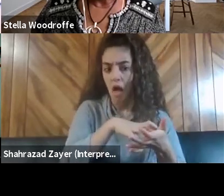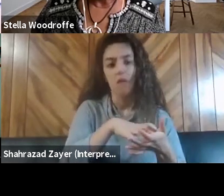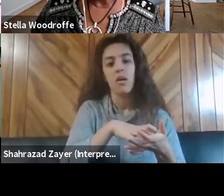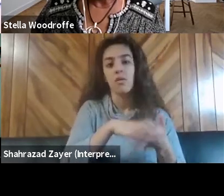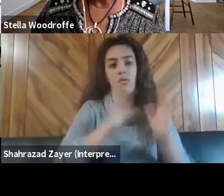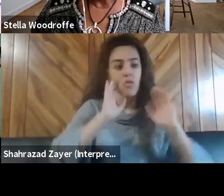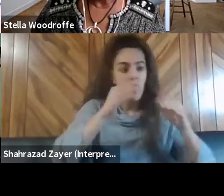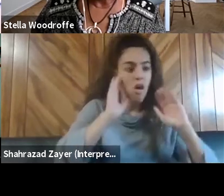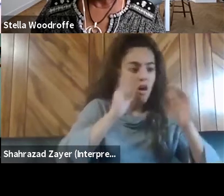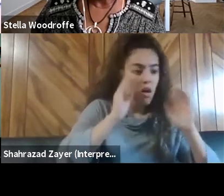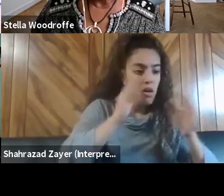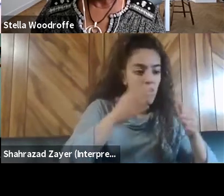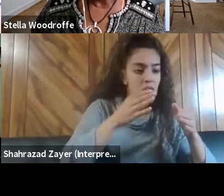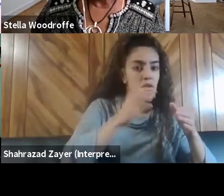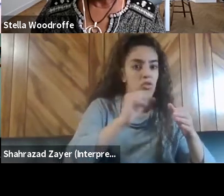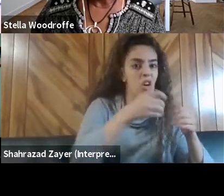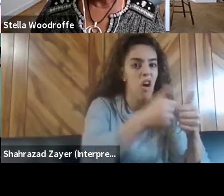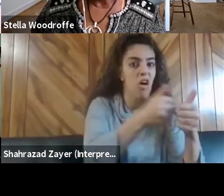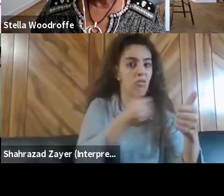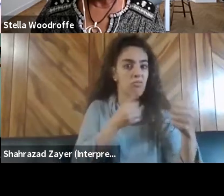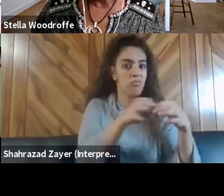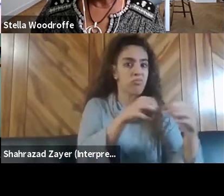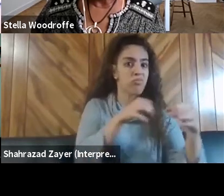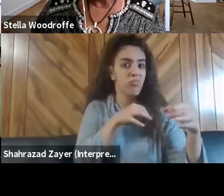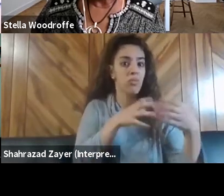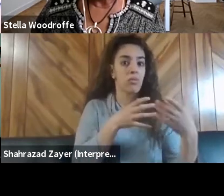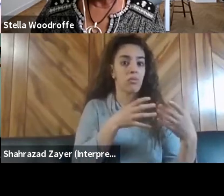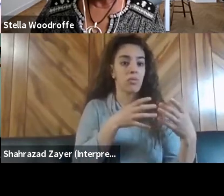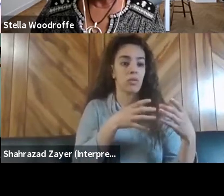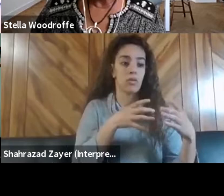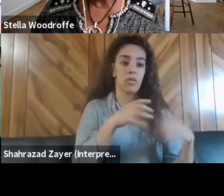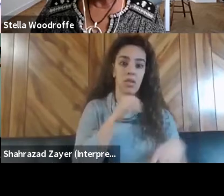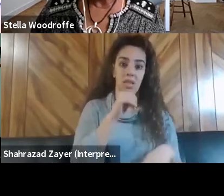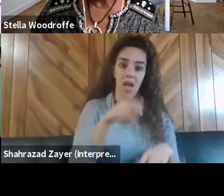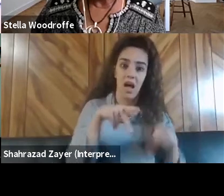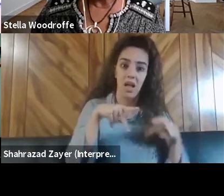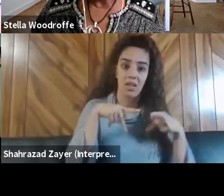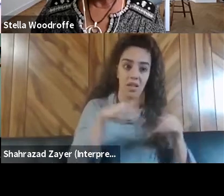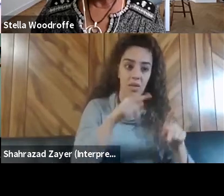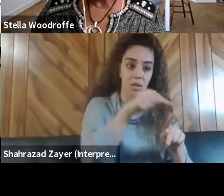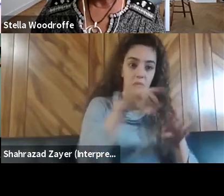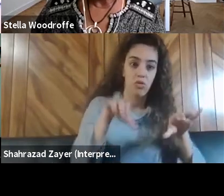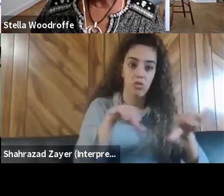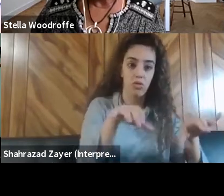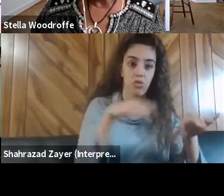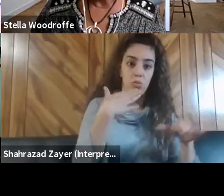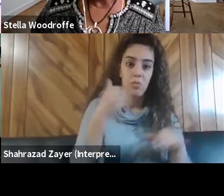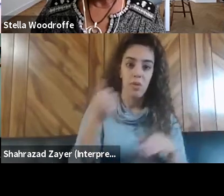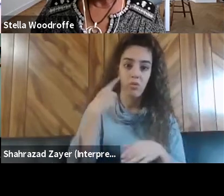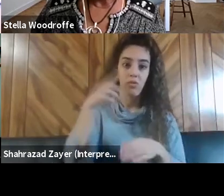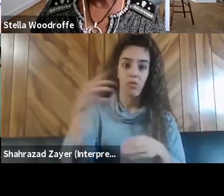class, you know, yeah, well, we'll stay in this. We wanted to get a mainstream into a General Ed, math class, because we knew he